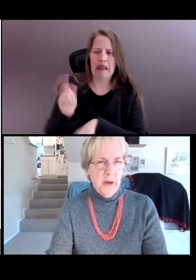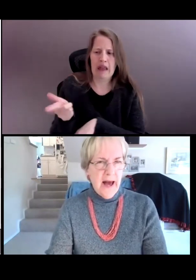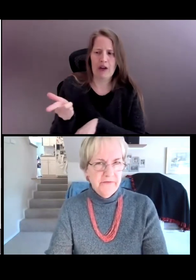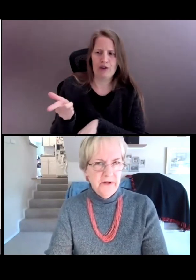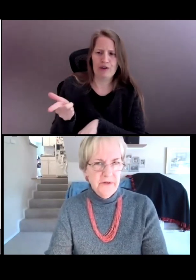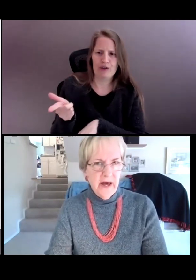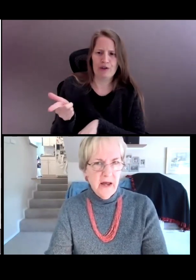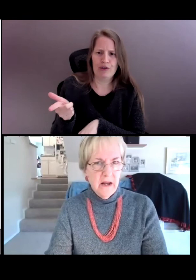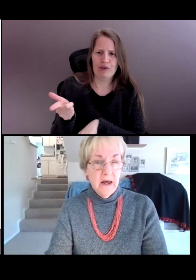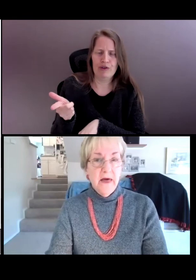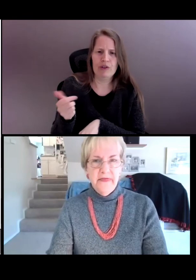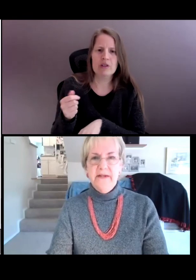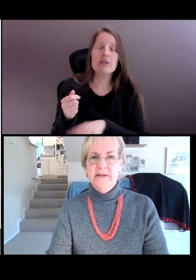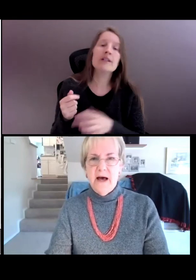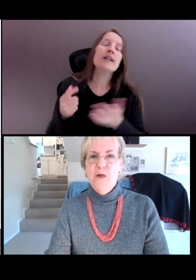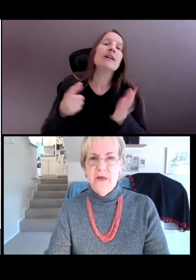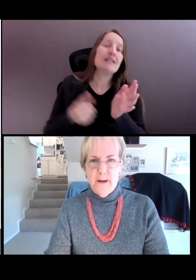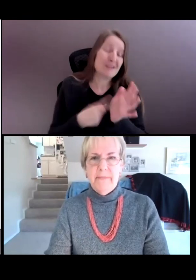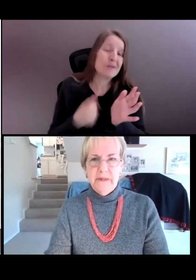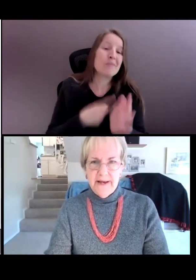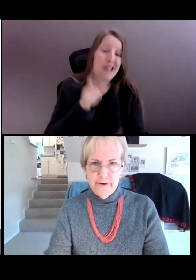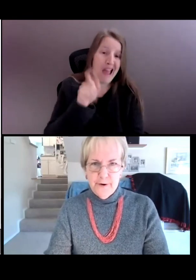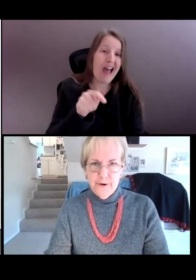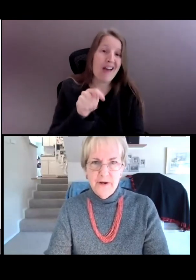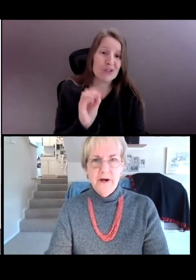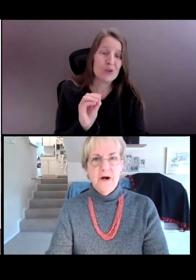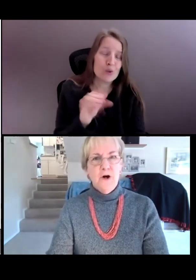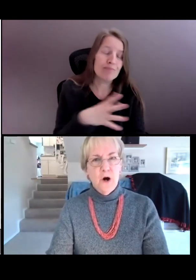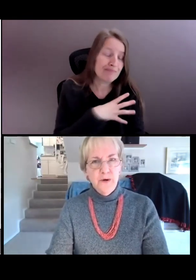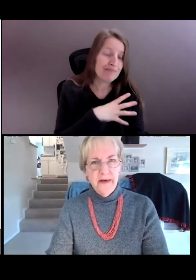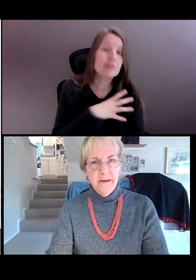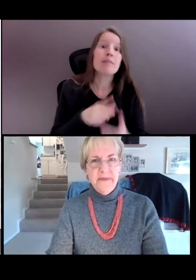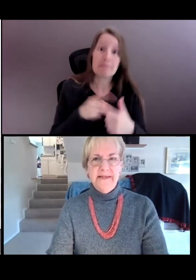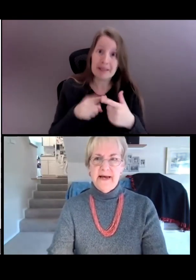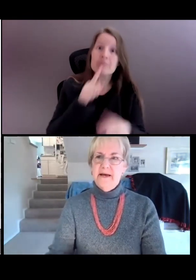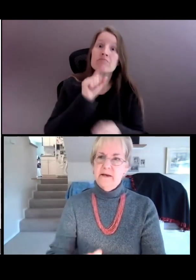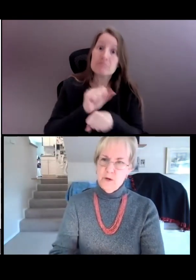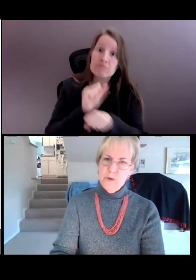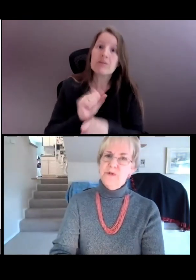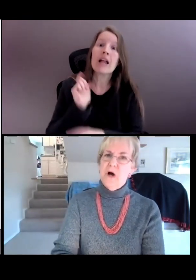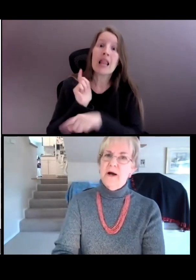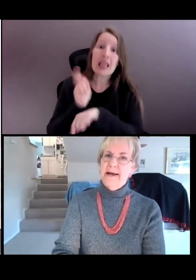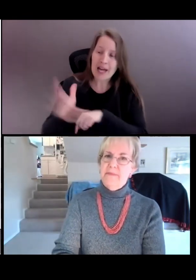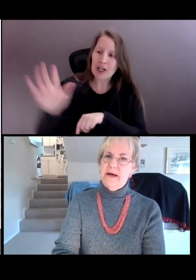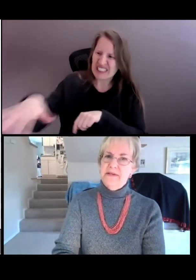you have to do that Then tell them later Go to them and say we were talking about this